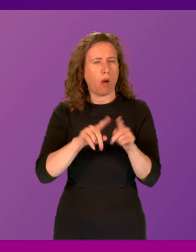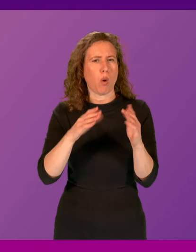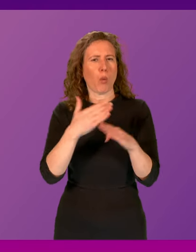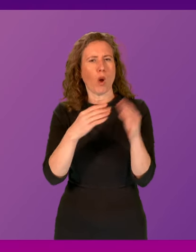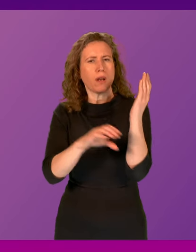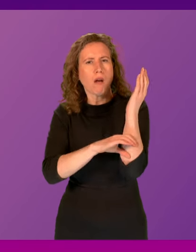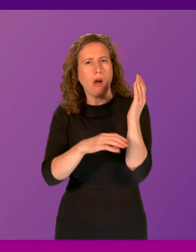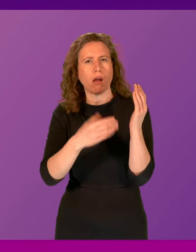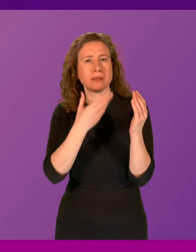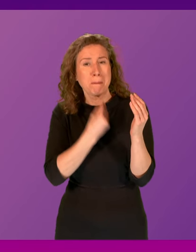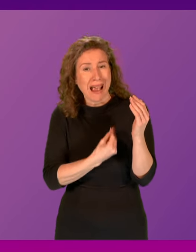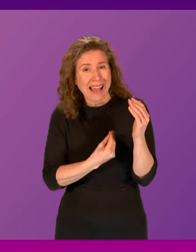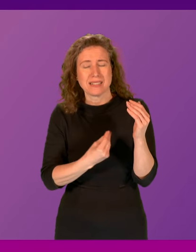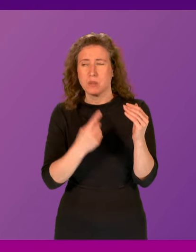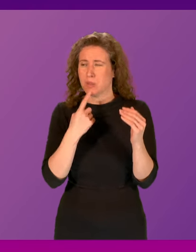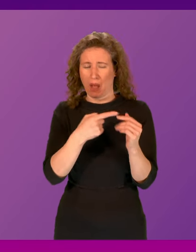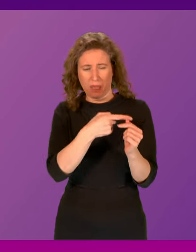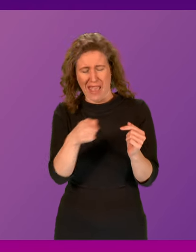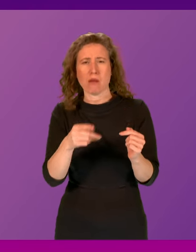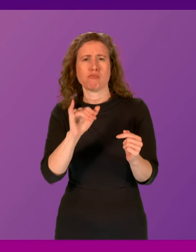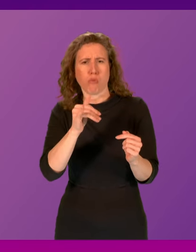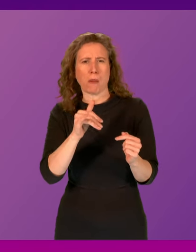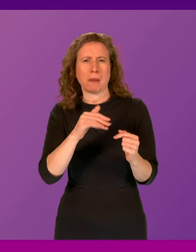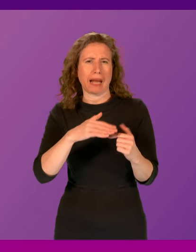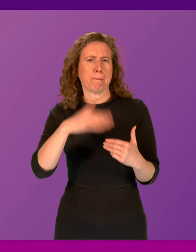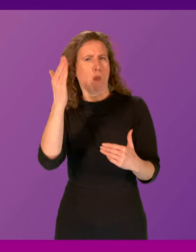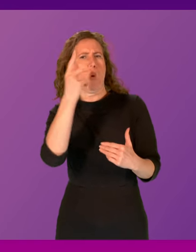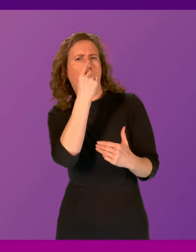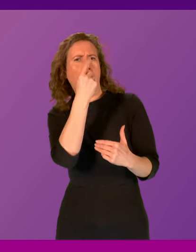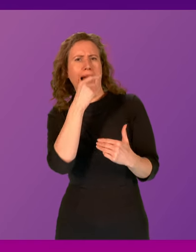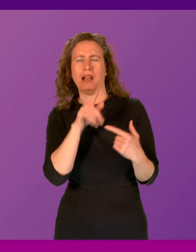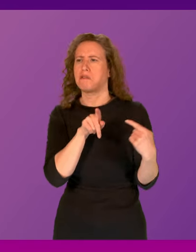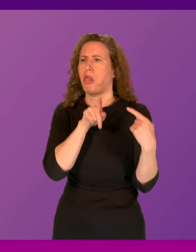as being the most likely to commit a hate crime. Does he agree that publicly demonising